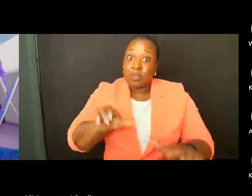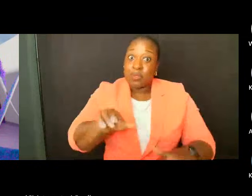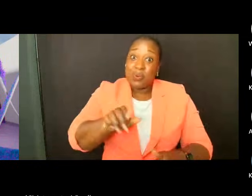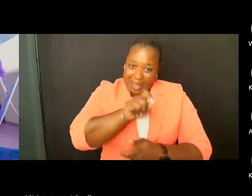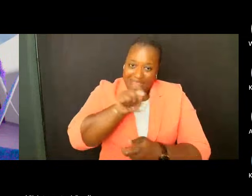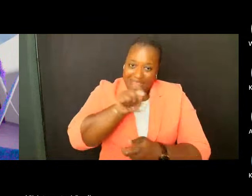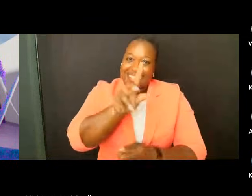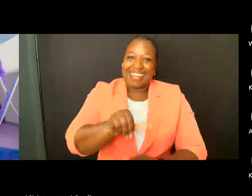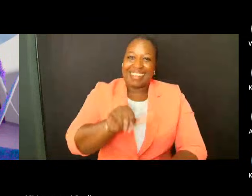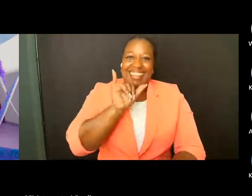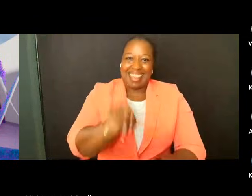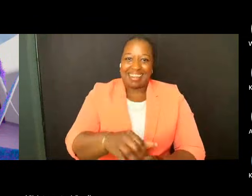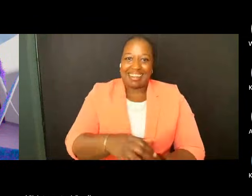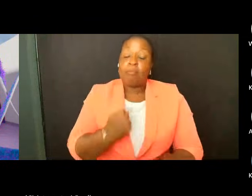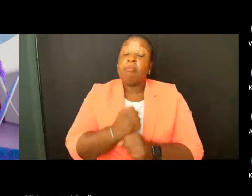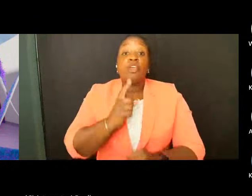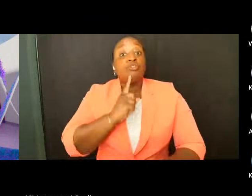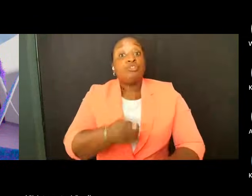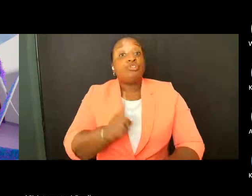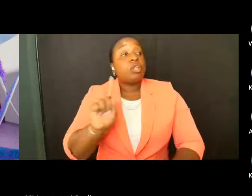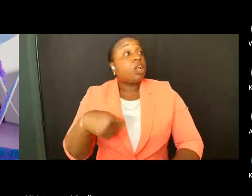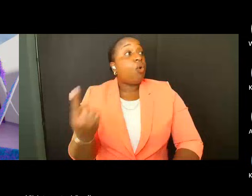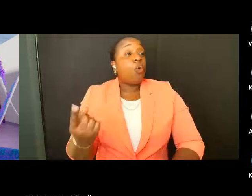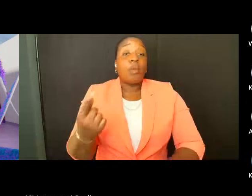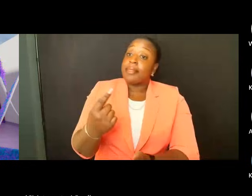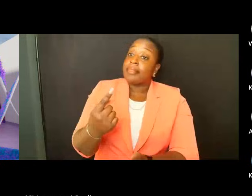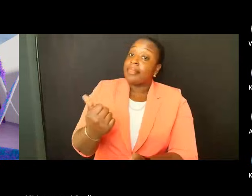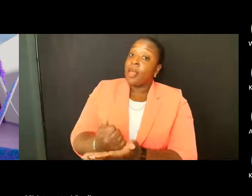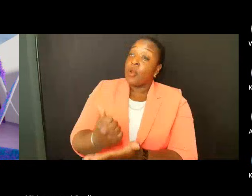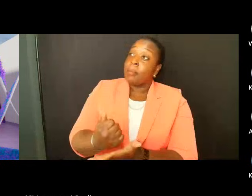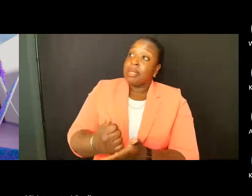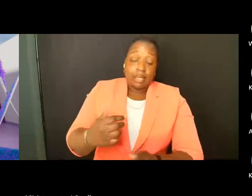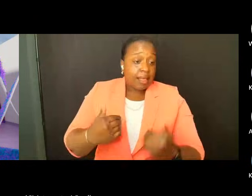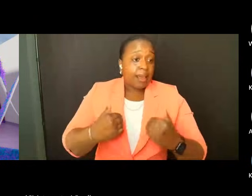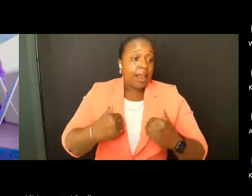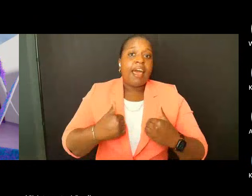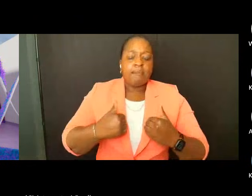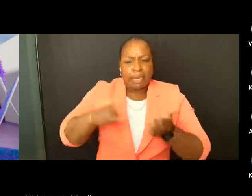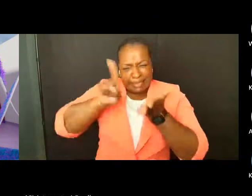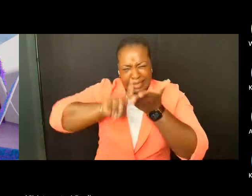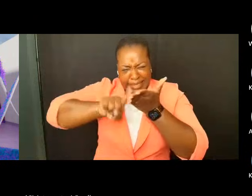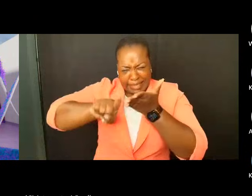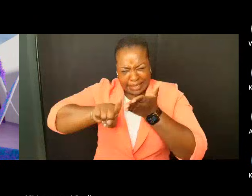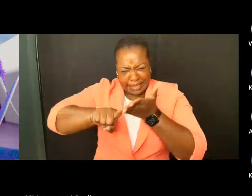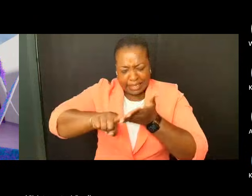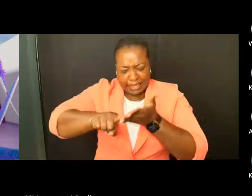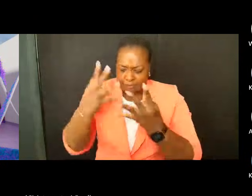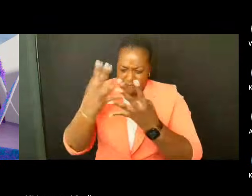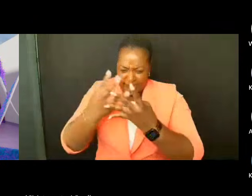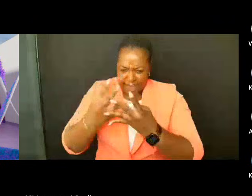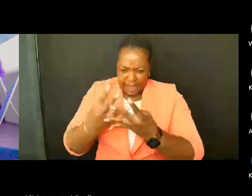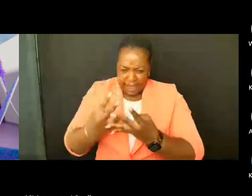make sure that only therapies that have been rigorously vetted for potential benefit for